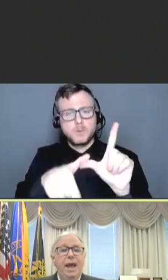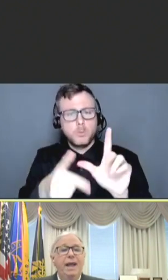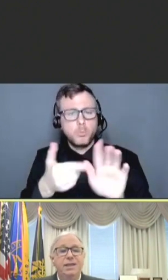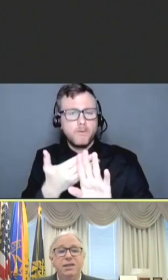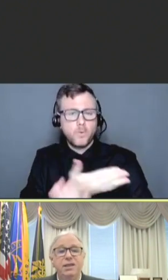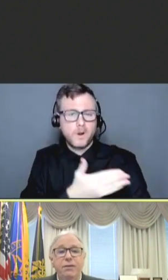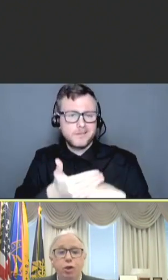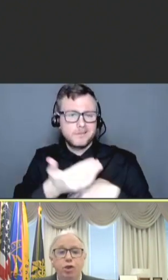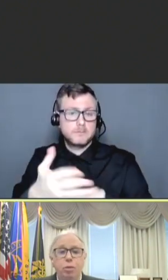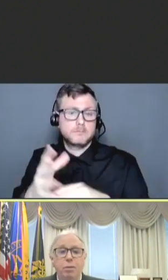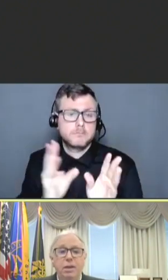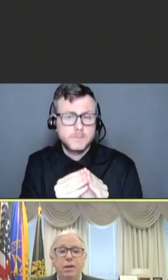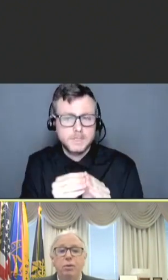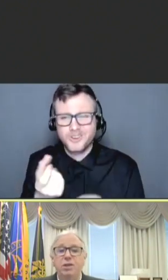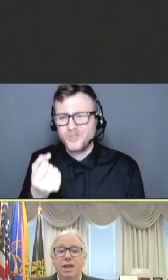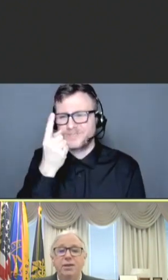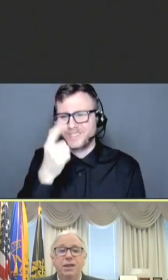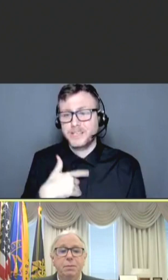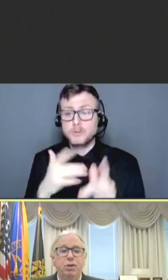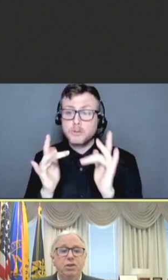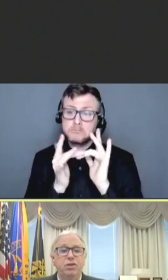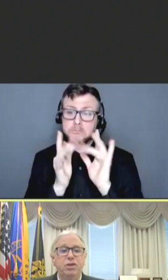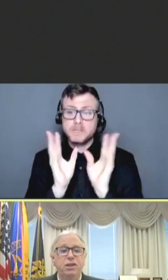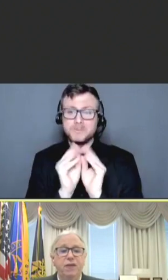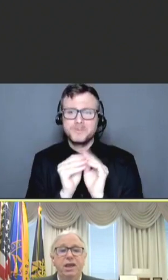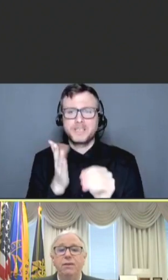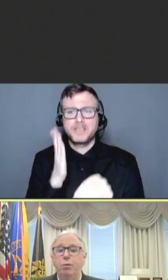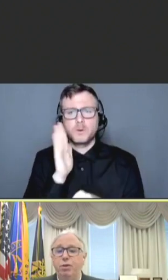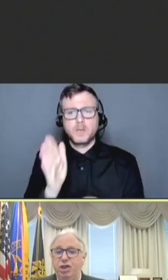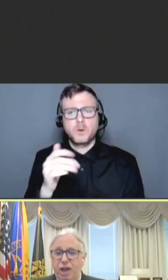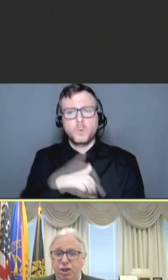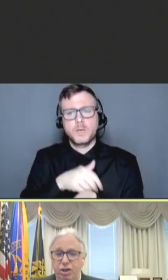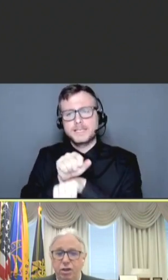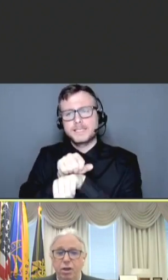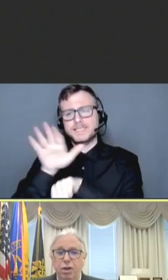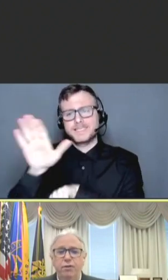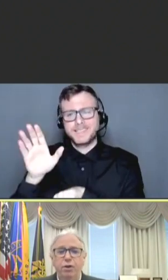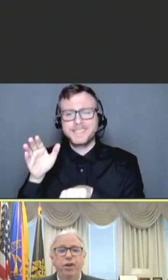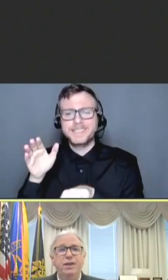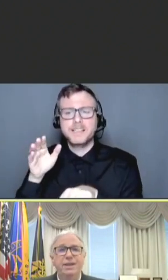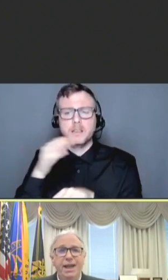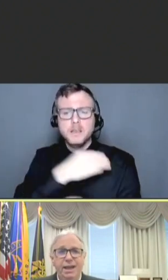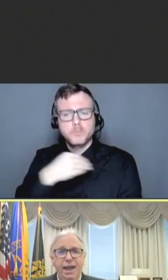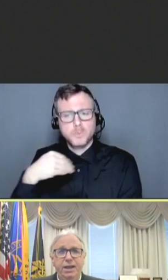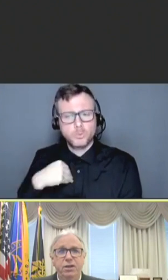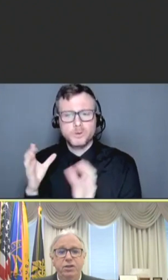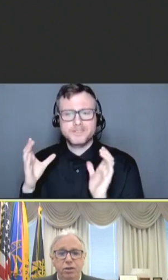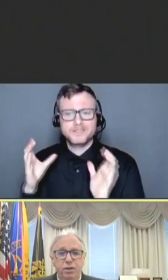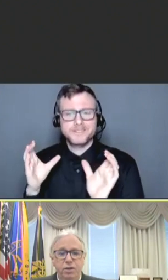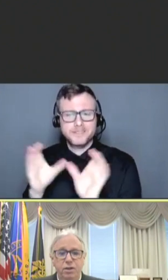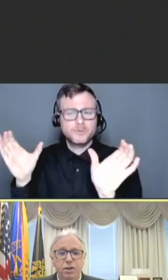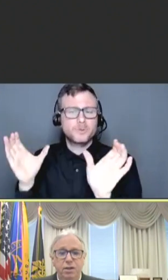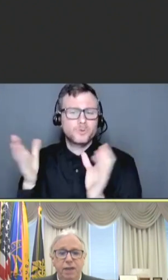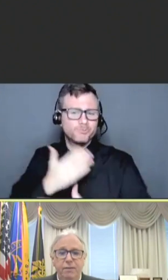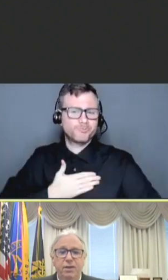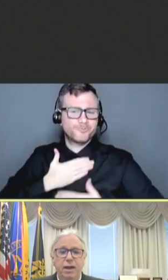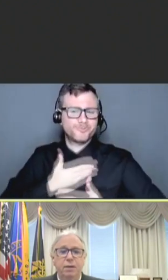As this is a virtual meeting, we will send these members a certificate of appreciation for their dedicated service to NVAC.